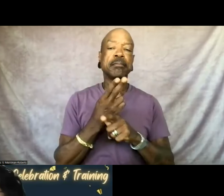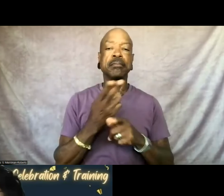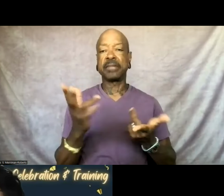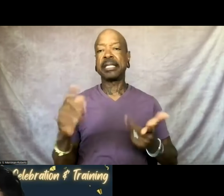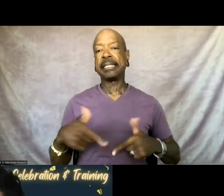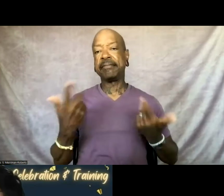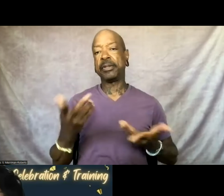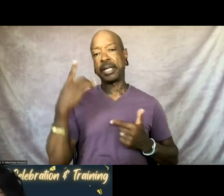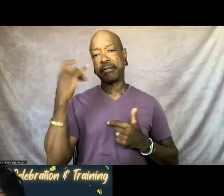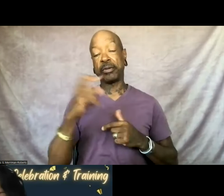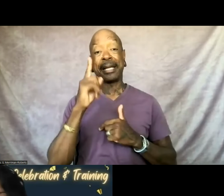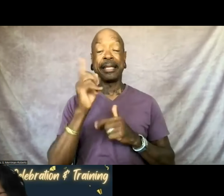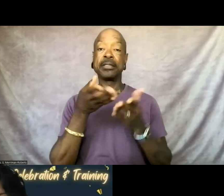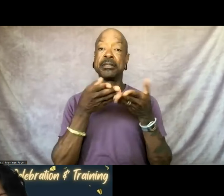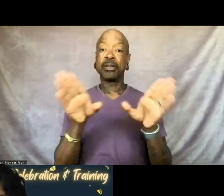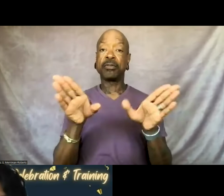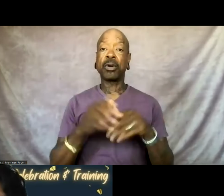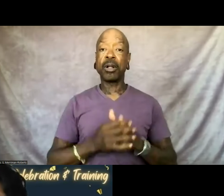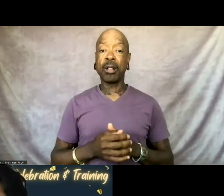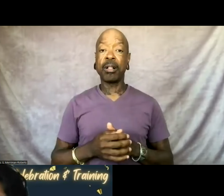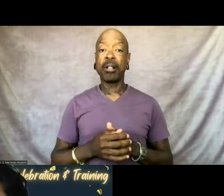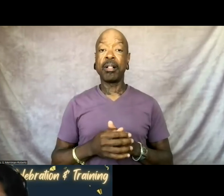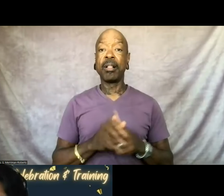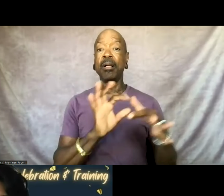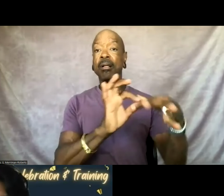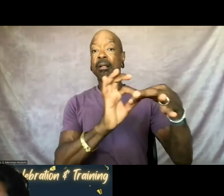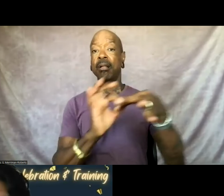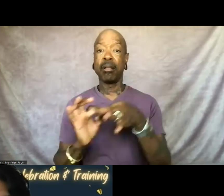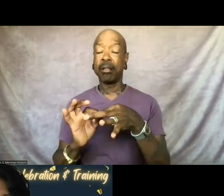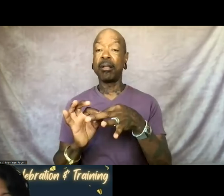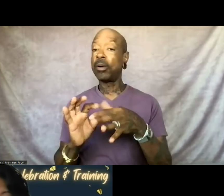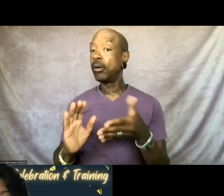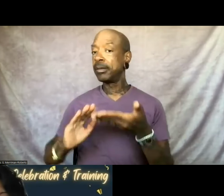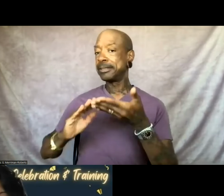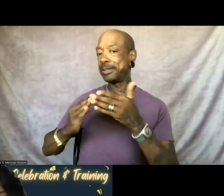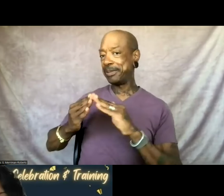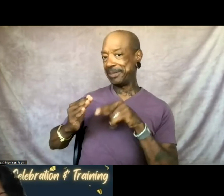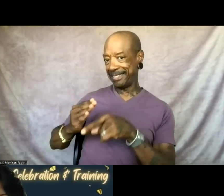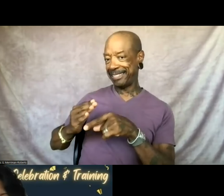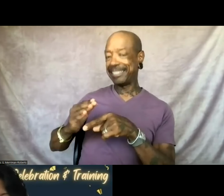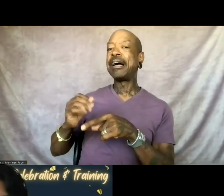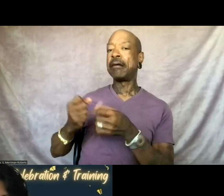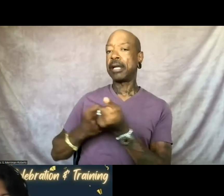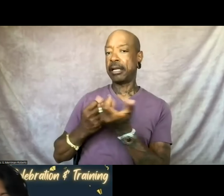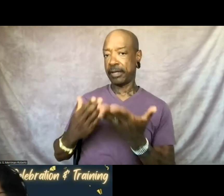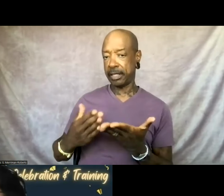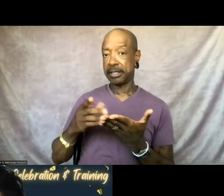parity between those two programs, between these